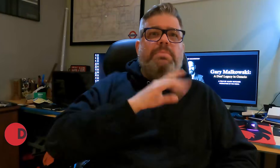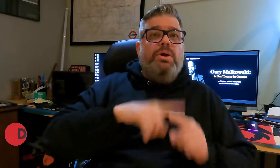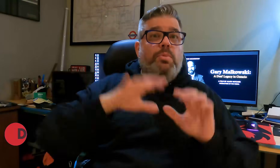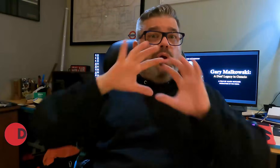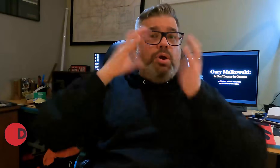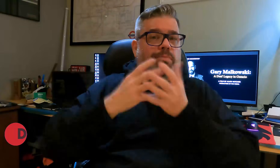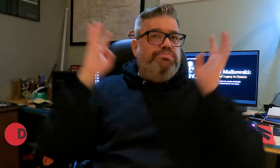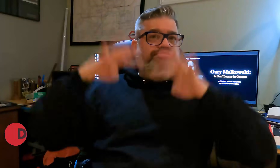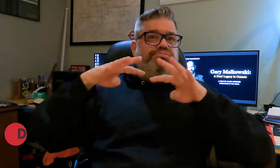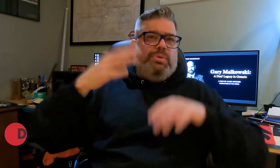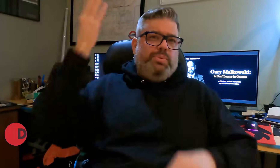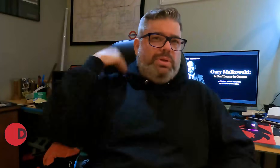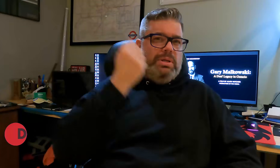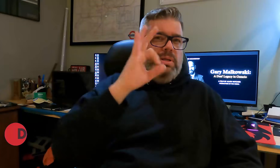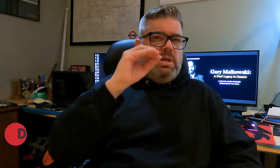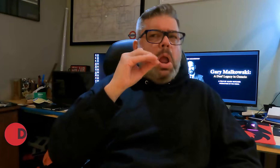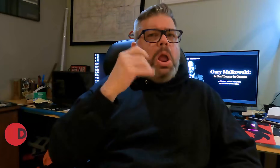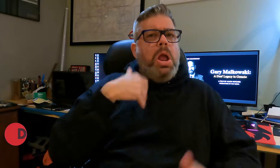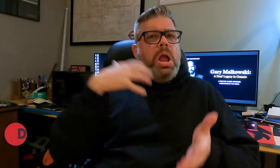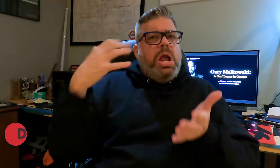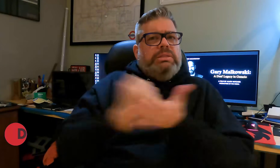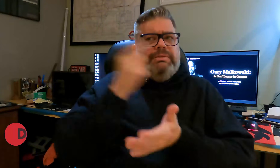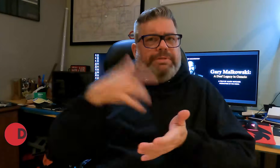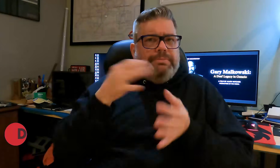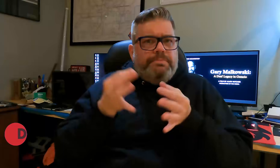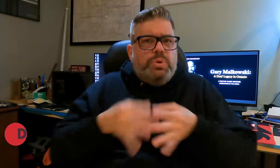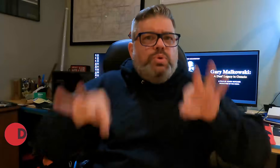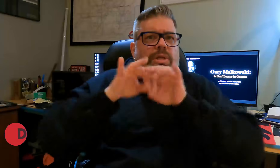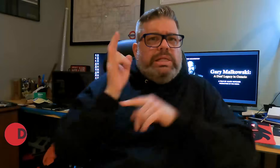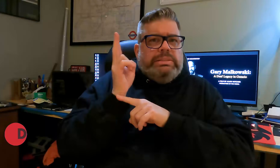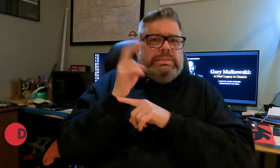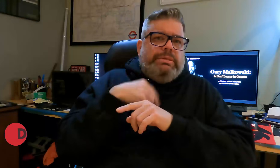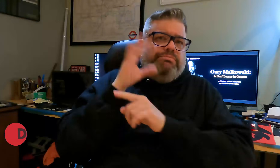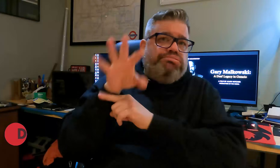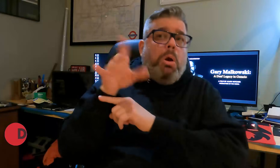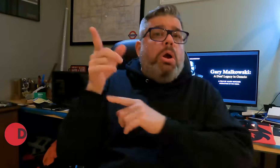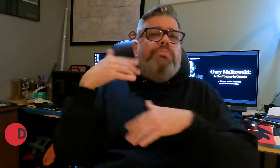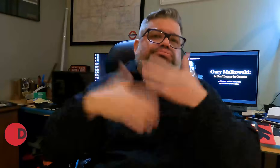and in the world in 1990. I took the opportunity to film him as this is very important history. That’s how the film came about.